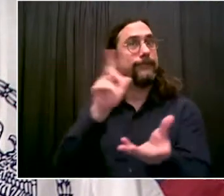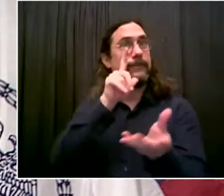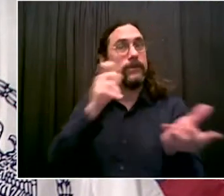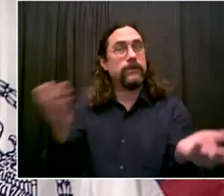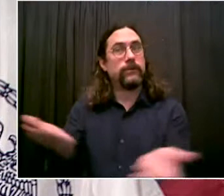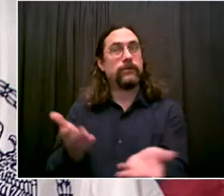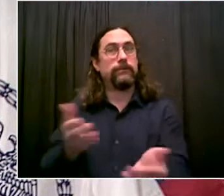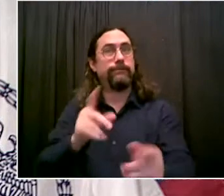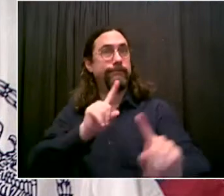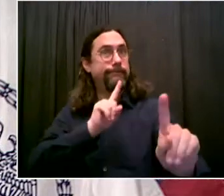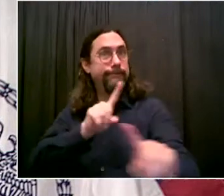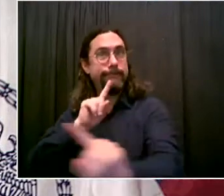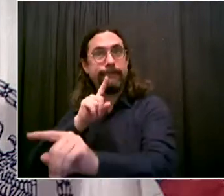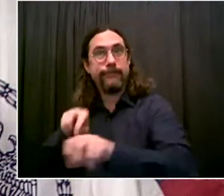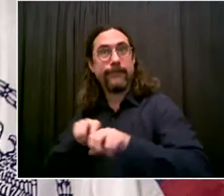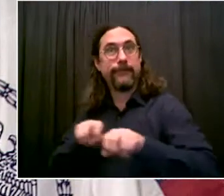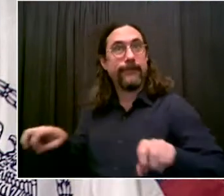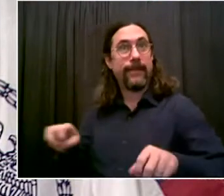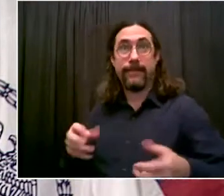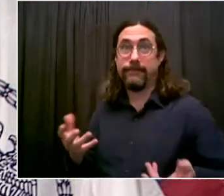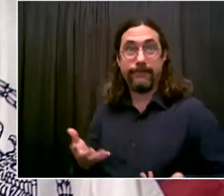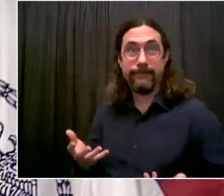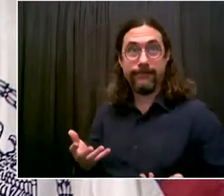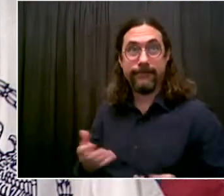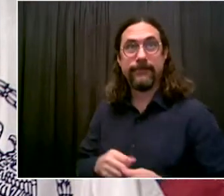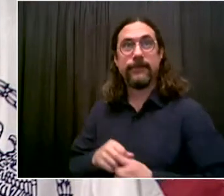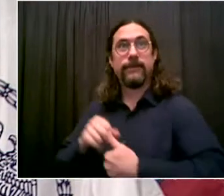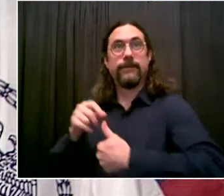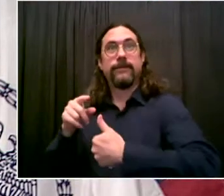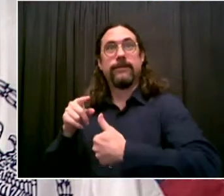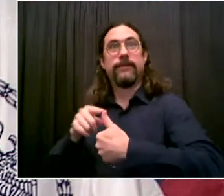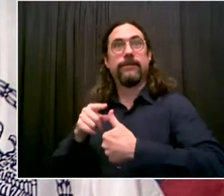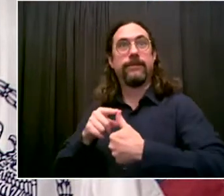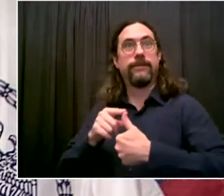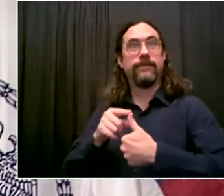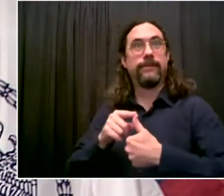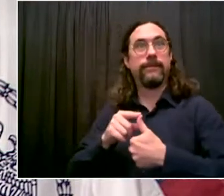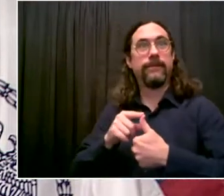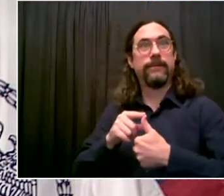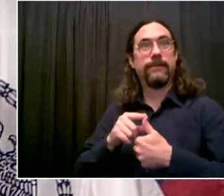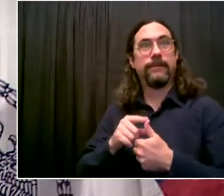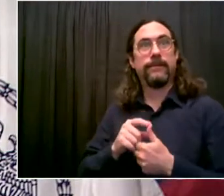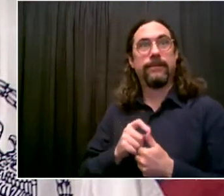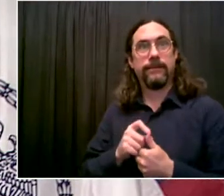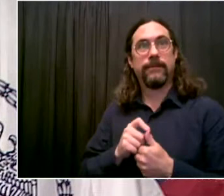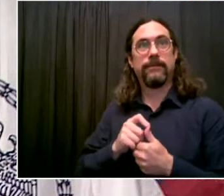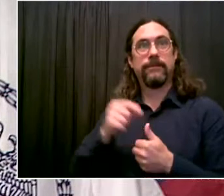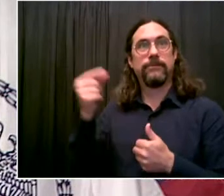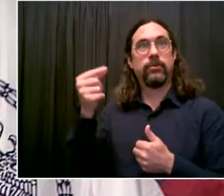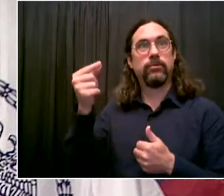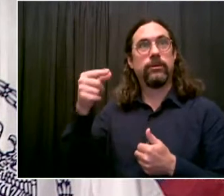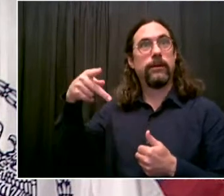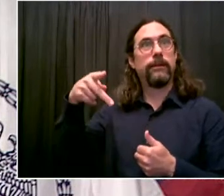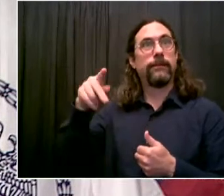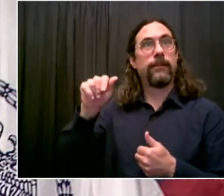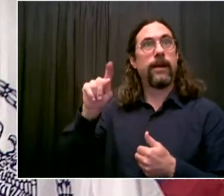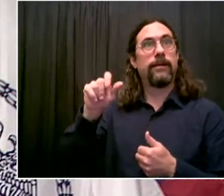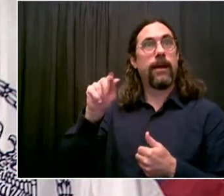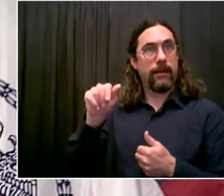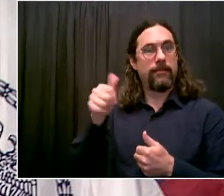WE WILL NOW BEGN IOUR Q & A. WE ARE JOINED TODAY BY AS A REMNDIEWER ARE JOINED BY